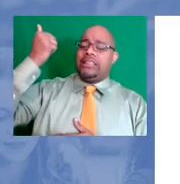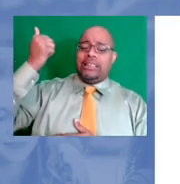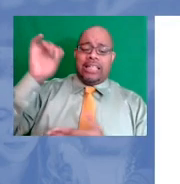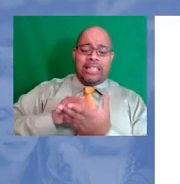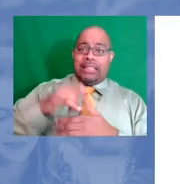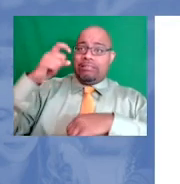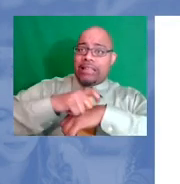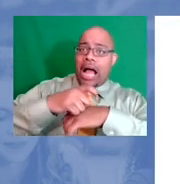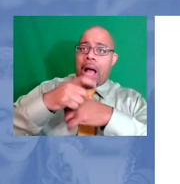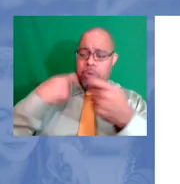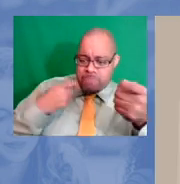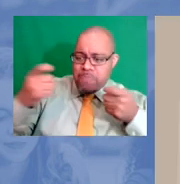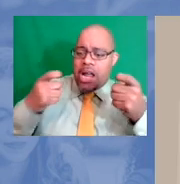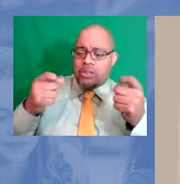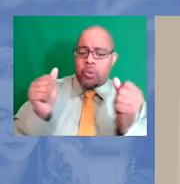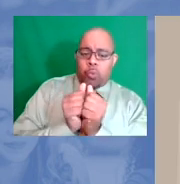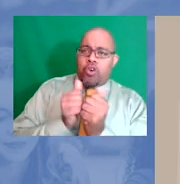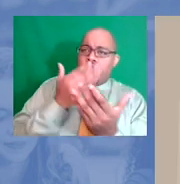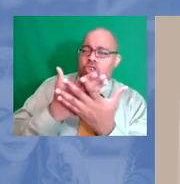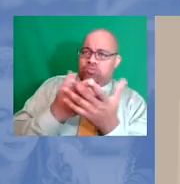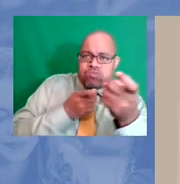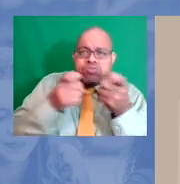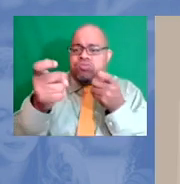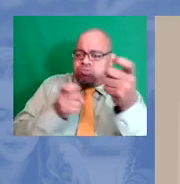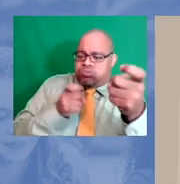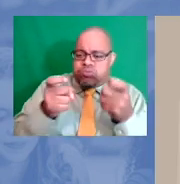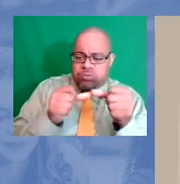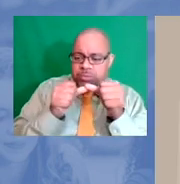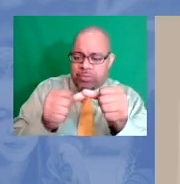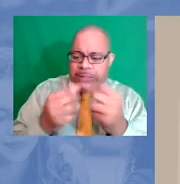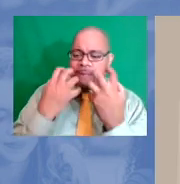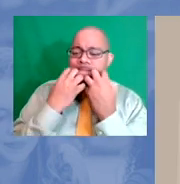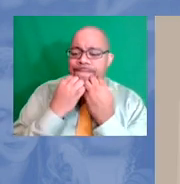WITH FIRM GRIPS TO HANDLE IT. CRAVING SOCIAL INTERACTIONS AND ACCESS CAUSES